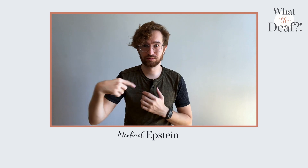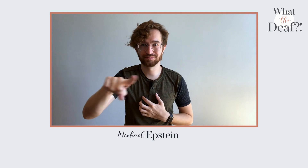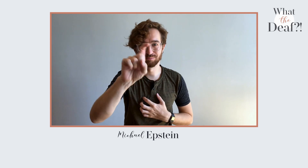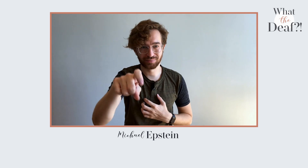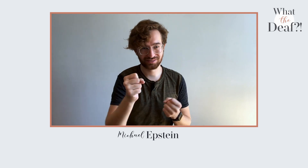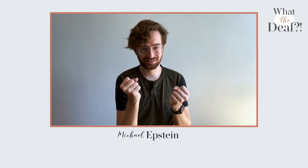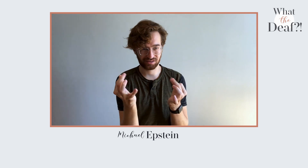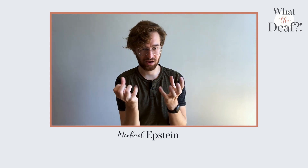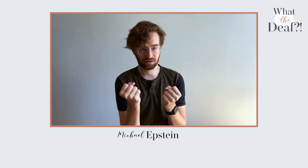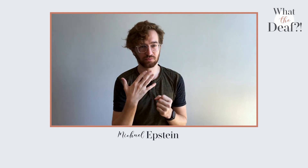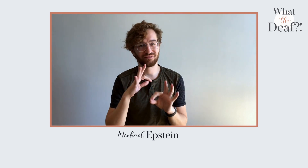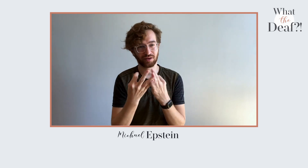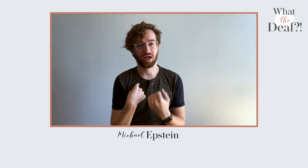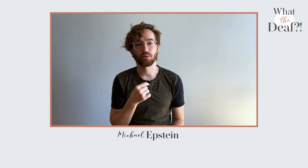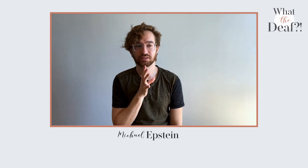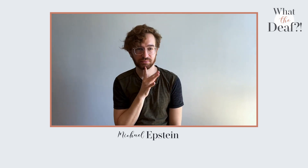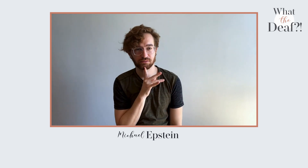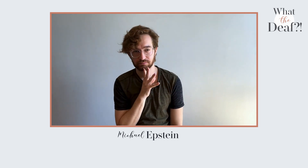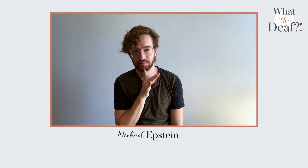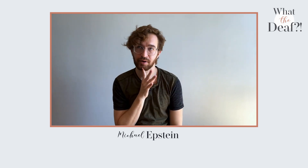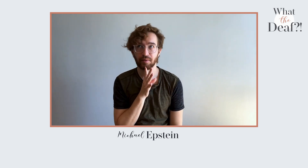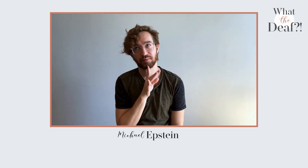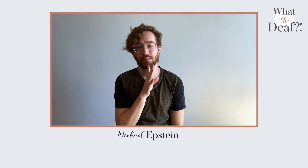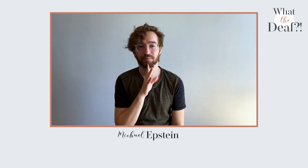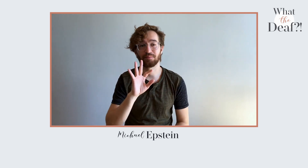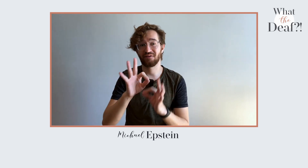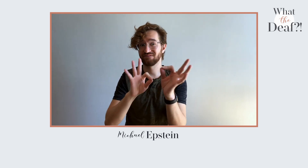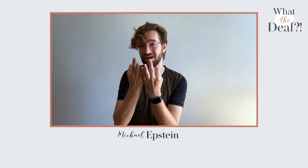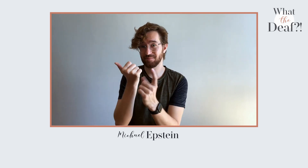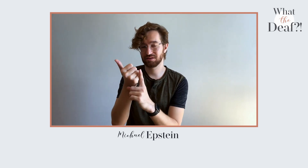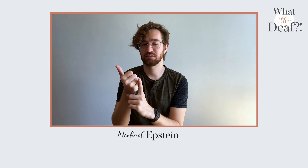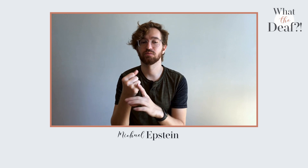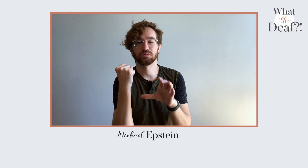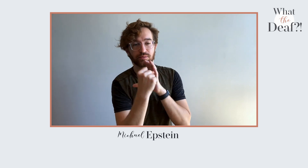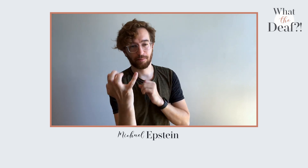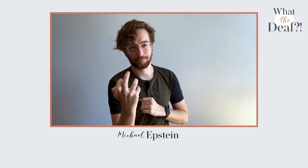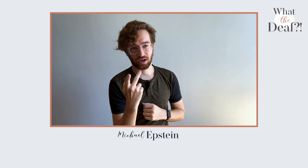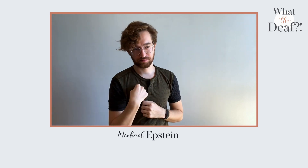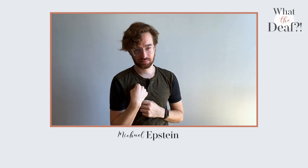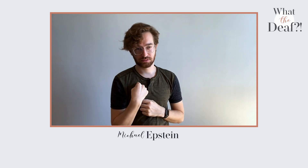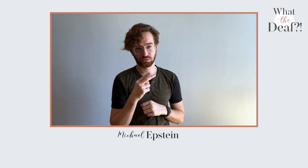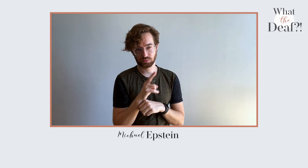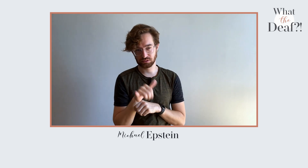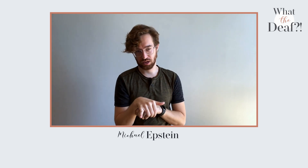because of my brother, but I preferred to speak and even when I spoke only my family would sign back to me.